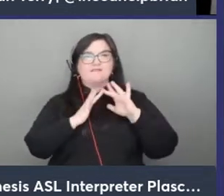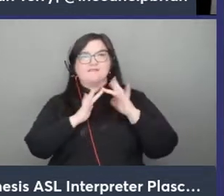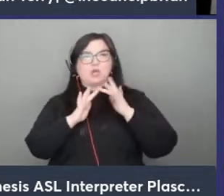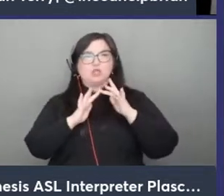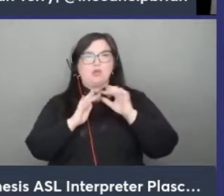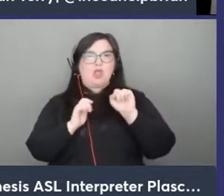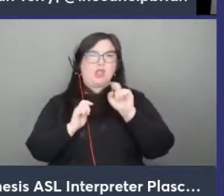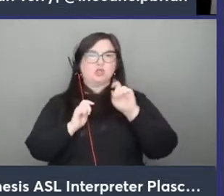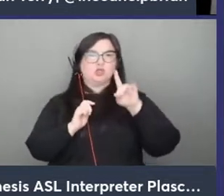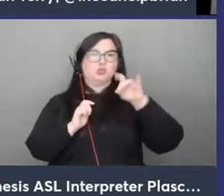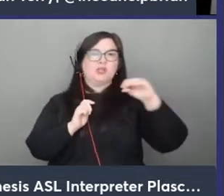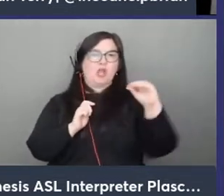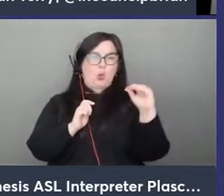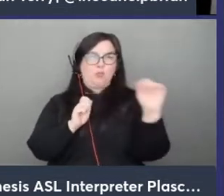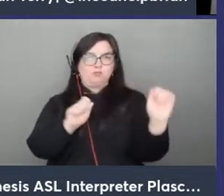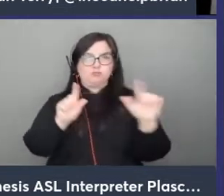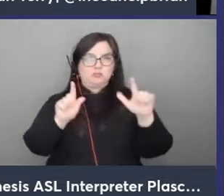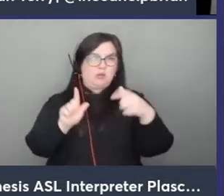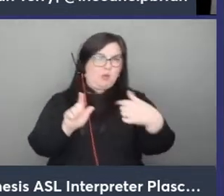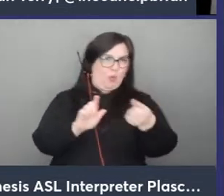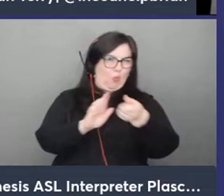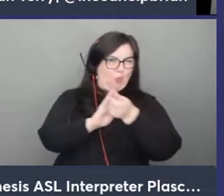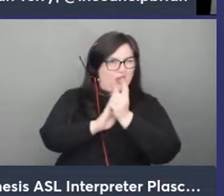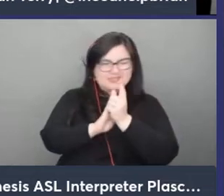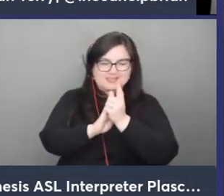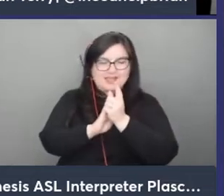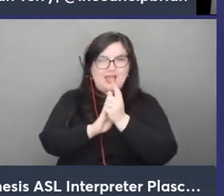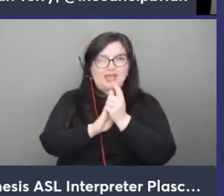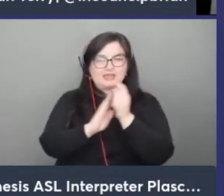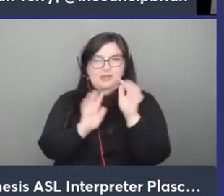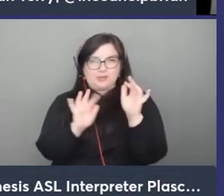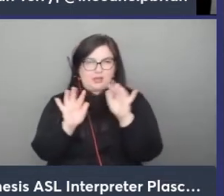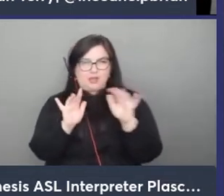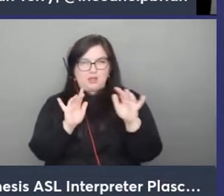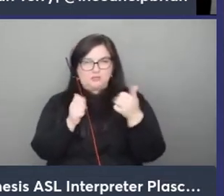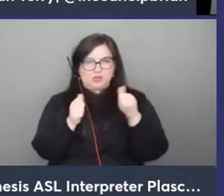Give me a second while I find my right window, there we go.